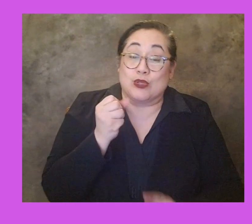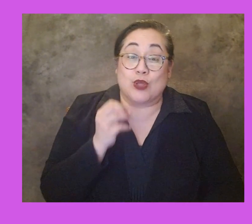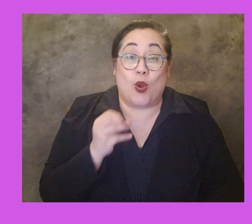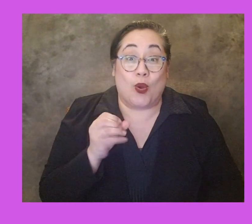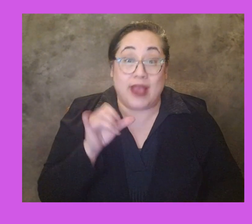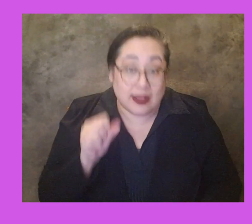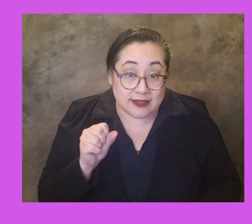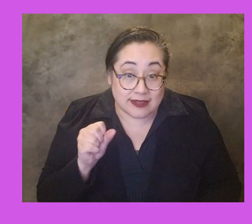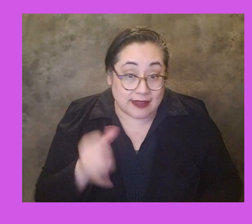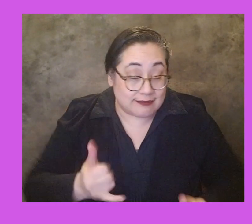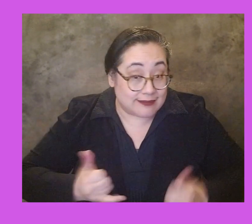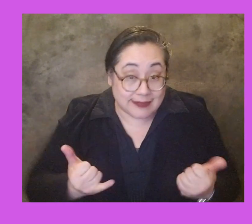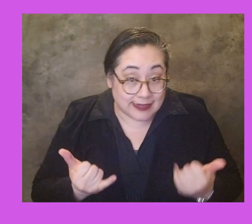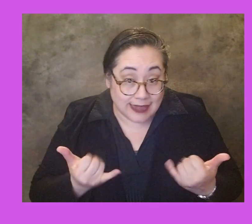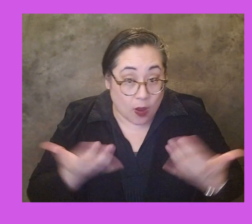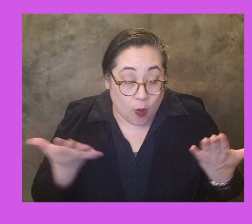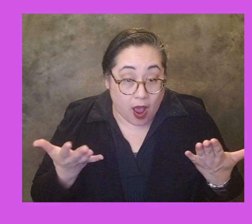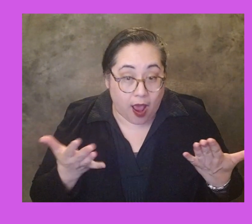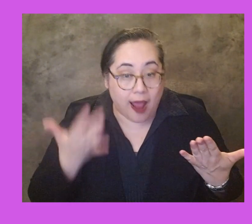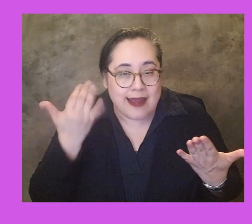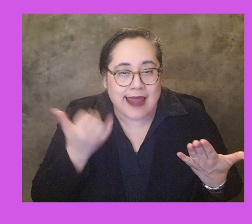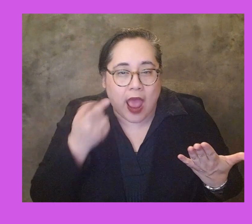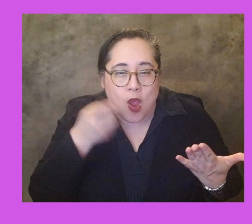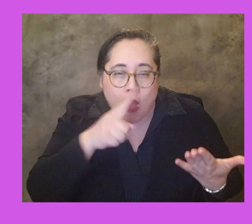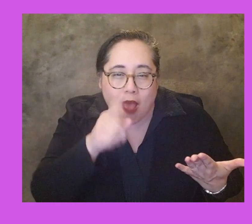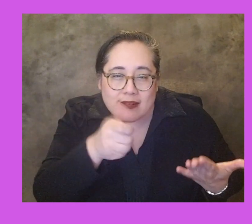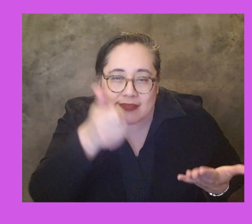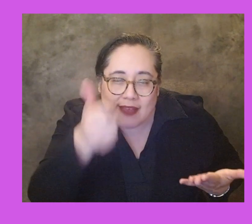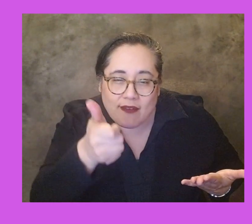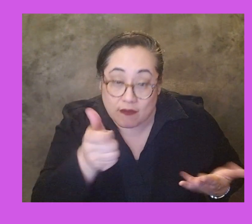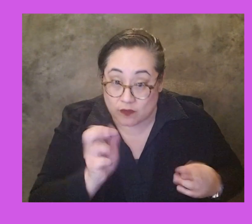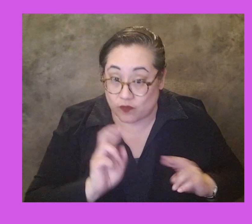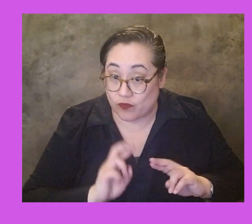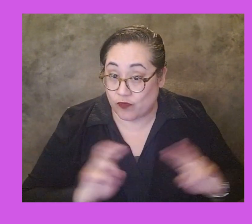Commitment to being something that's bigger than you. So, yes,